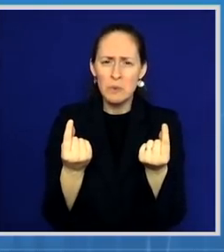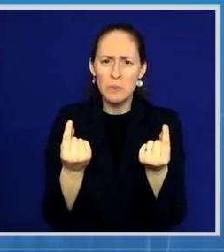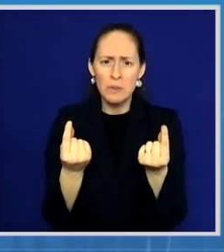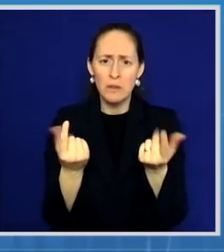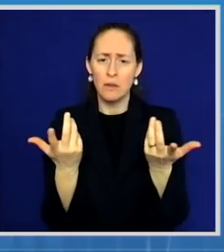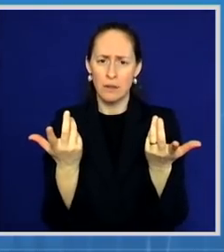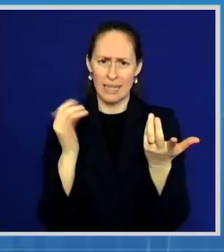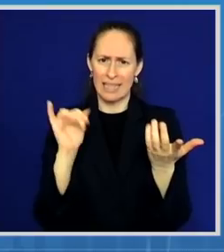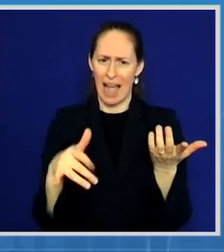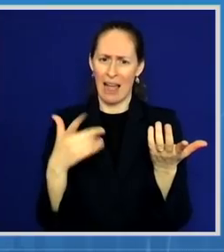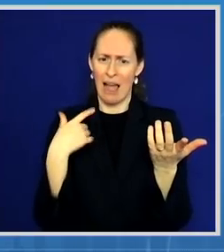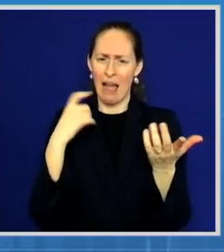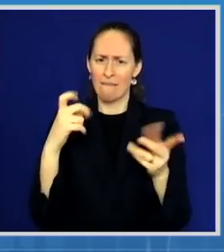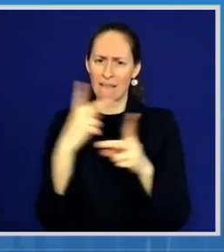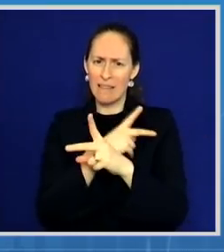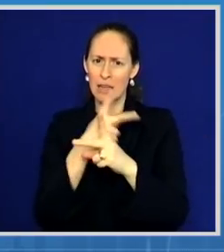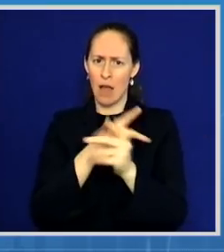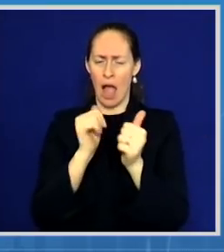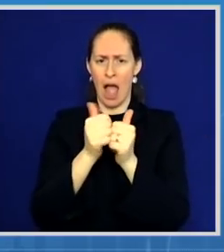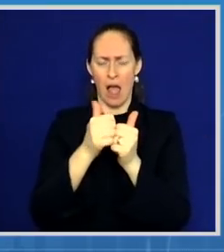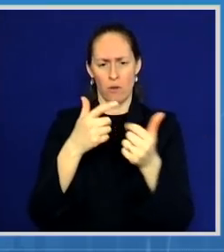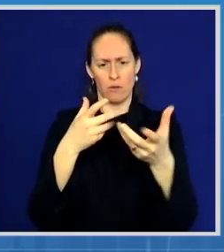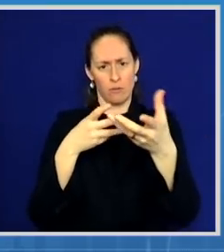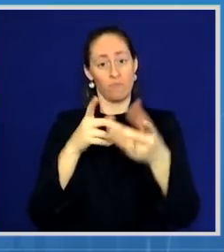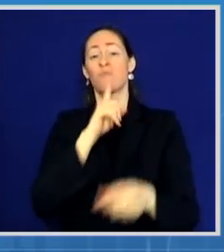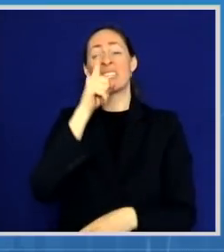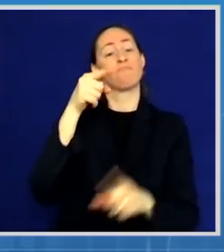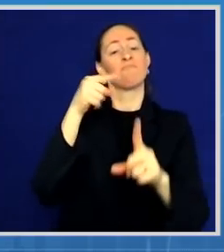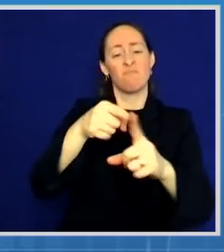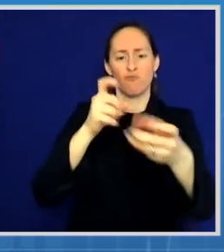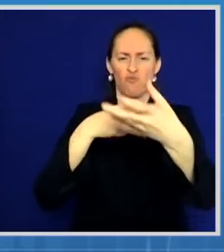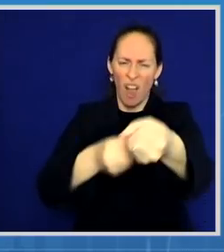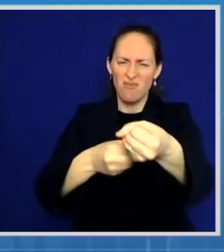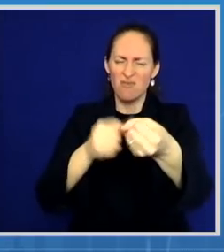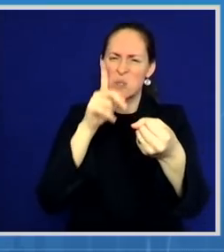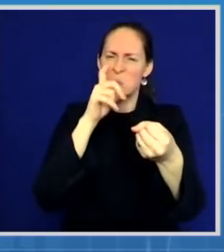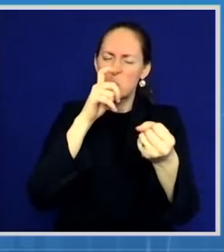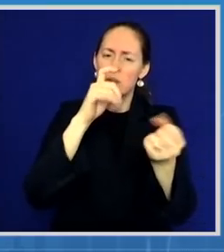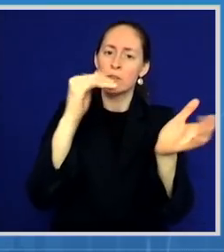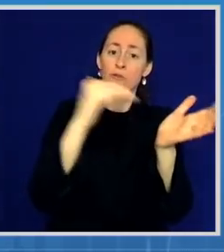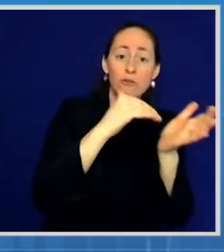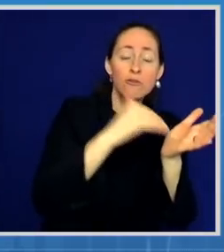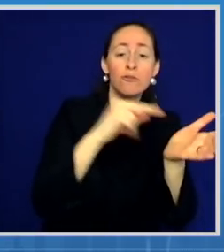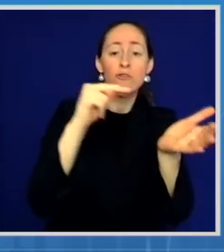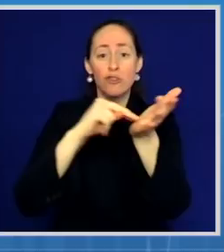which include doctors and nurses, faith leaders, and family members to get information out to people.